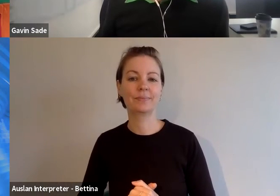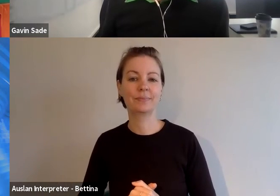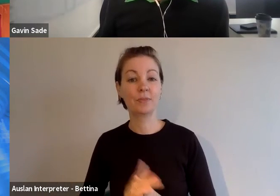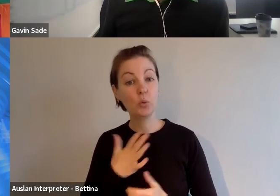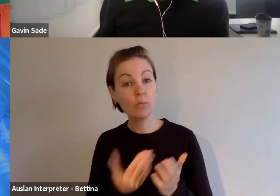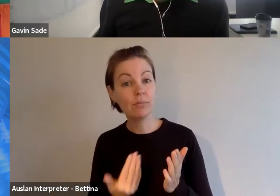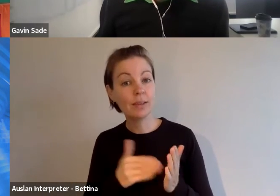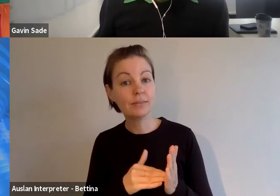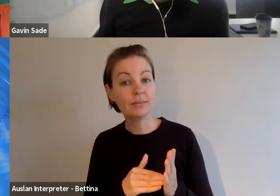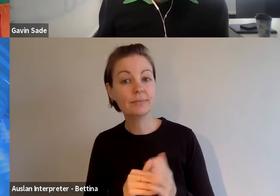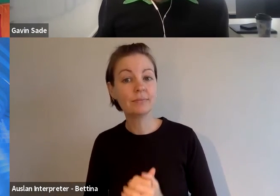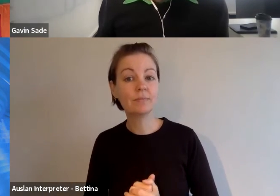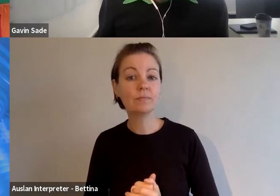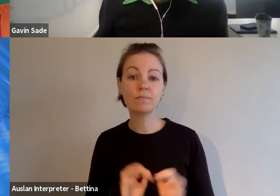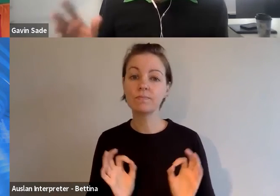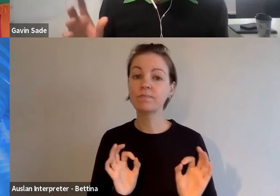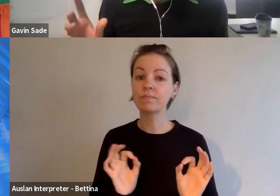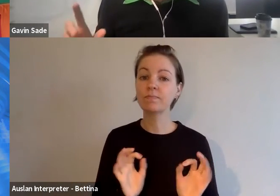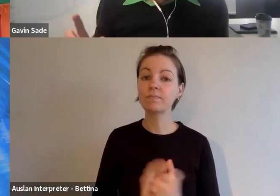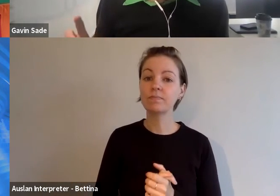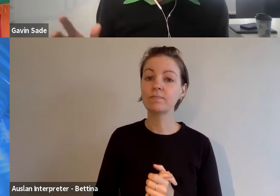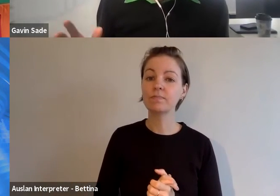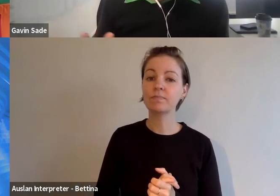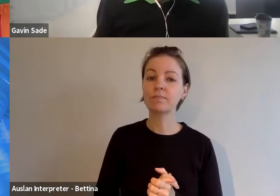Gavin Sade : And think it might be that question around which discipline